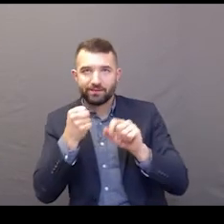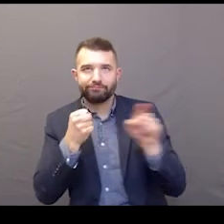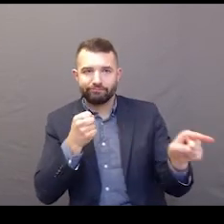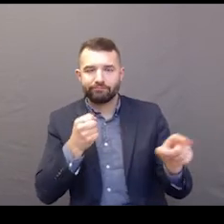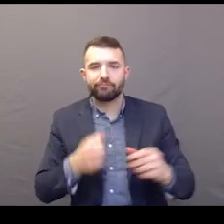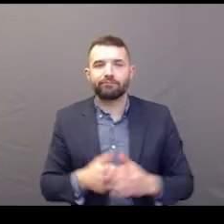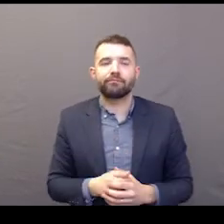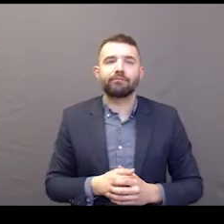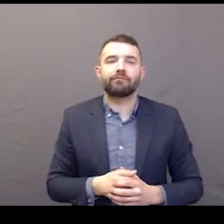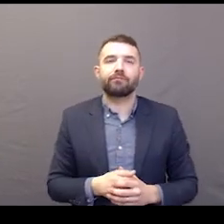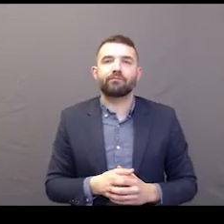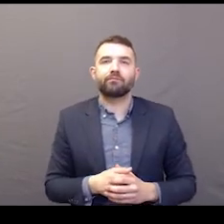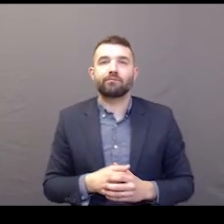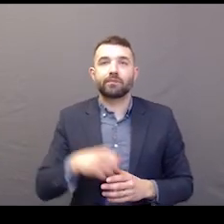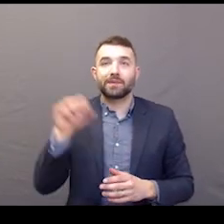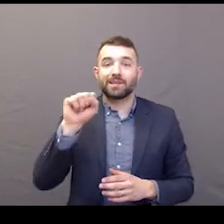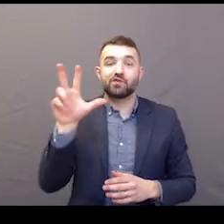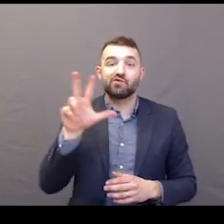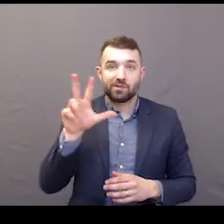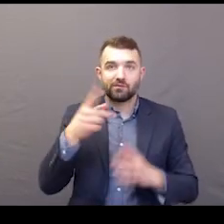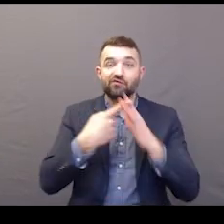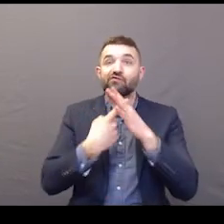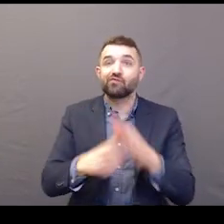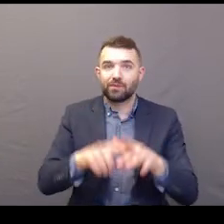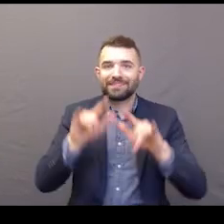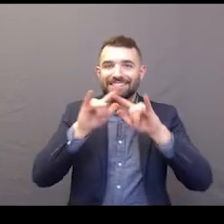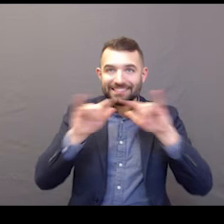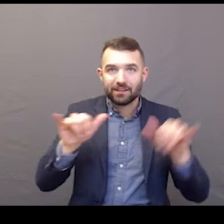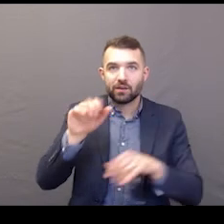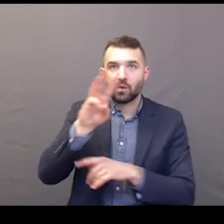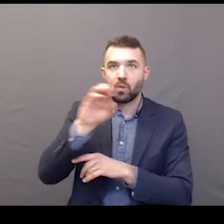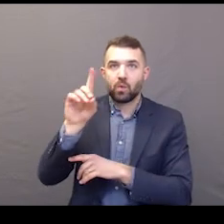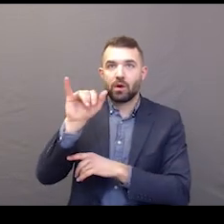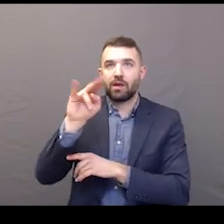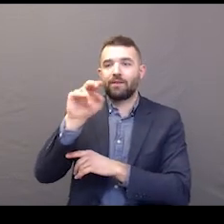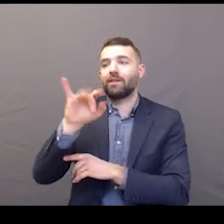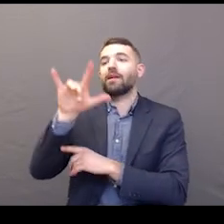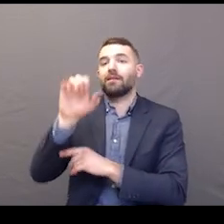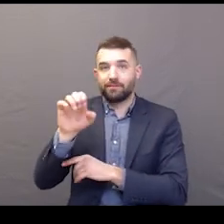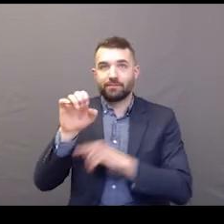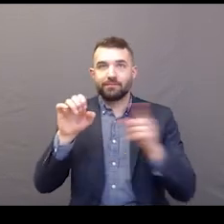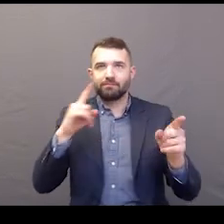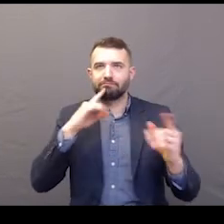when the Stride S3 Line service begins. During peak hours, the ST Express route